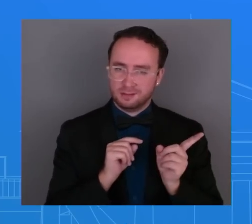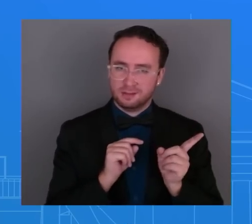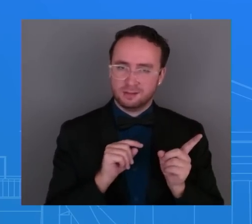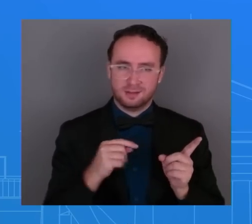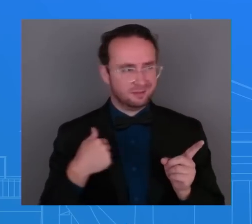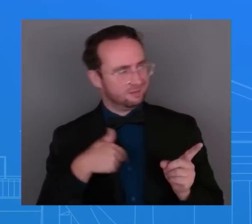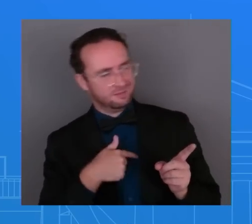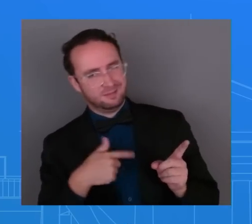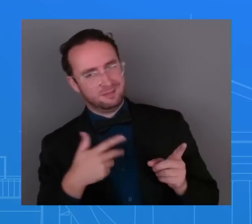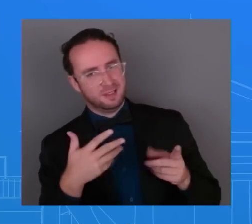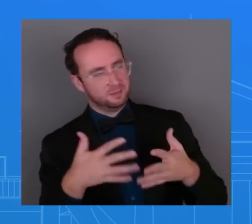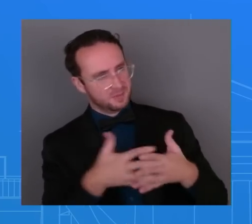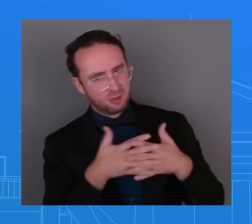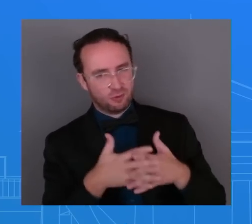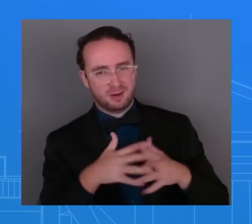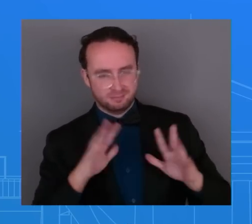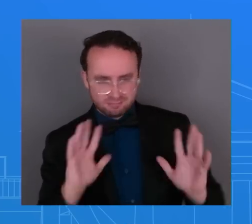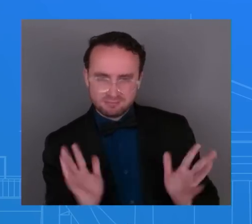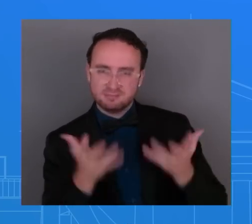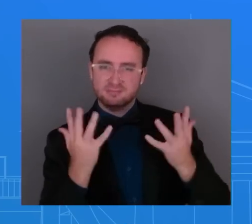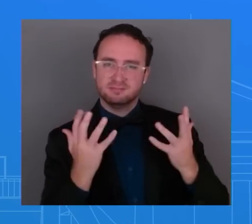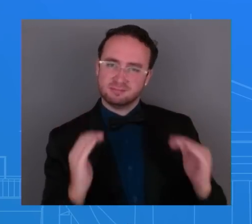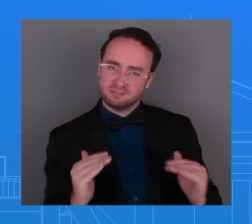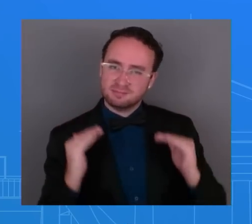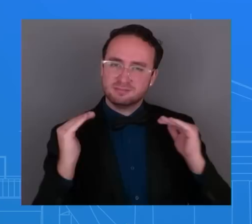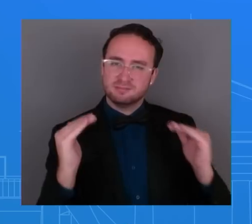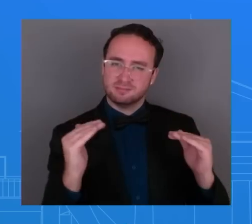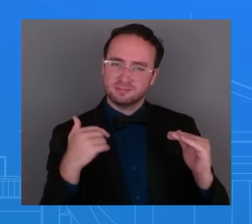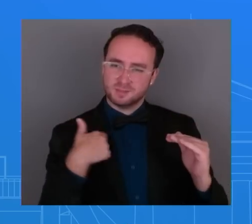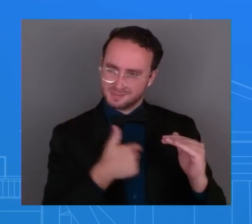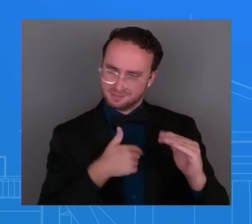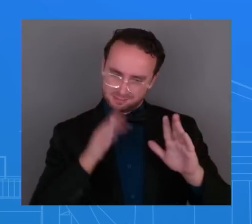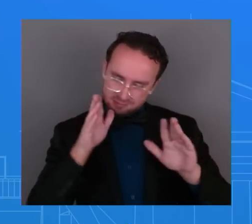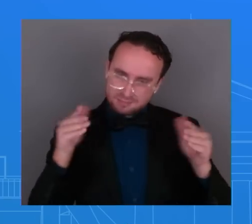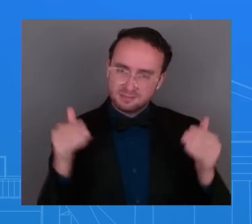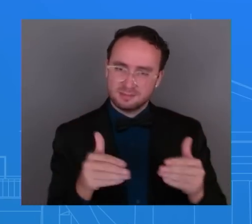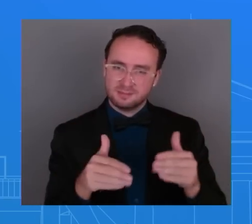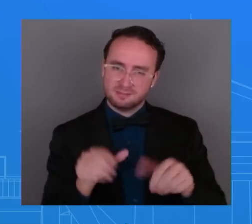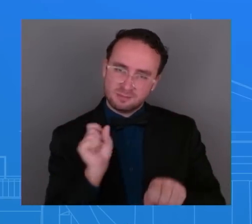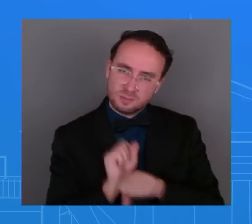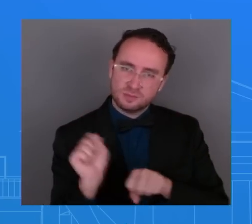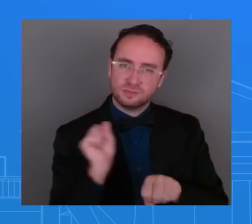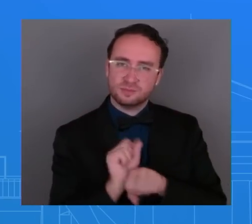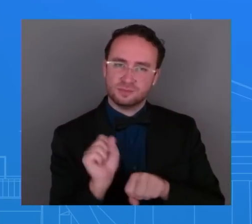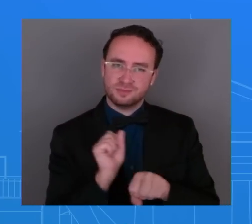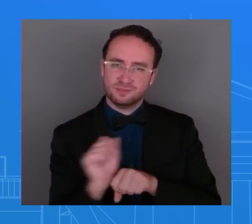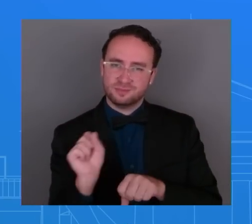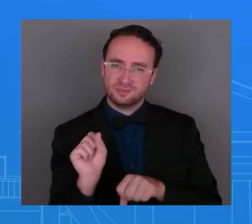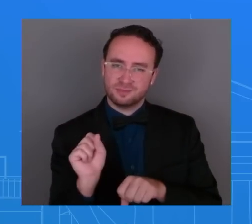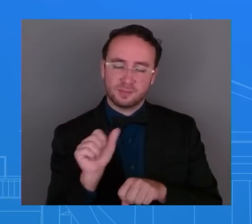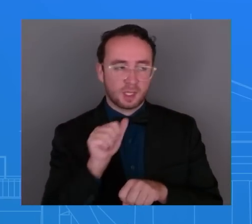that hard-working people are not forgotten. Where were the Republicans on this? The Press: But -- Ms. Jean-Pierre: But where were Republicans on this?